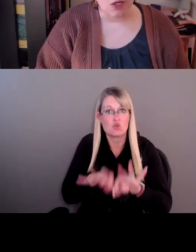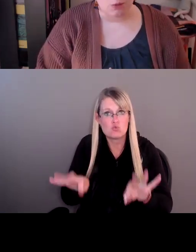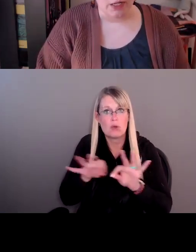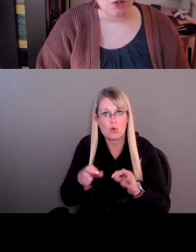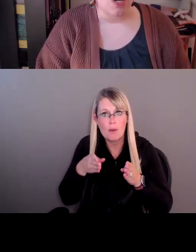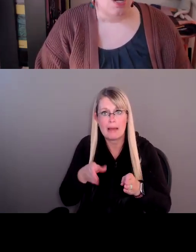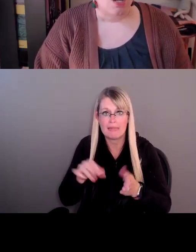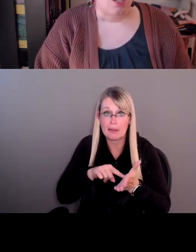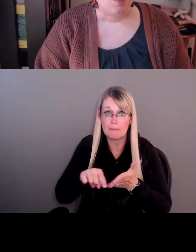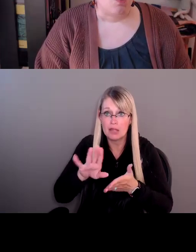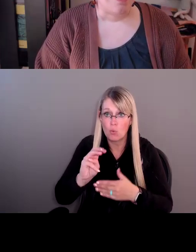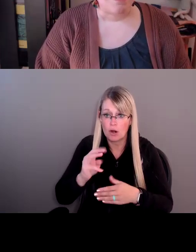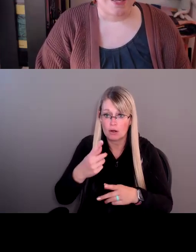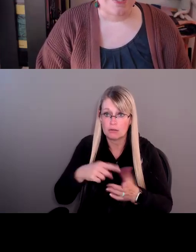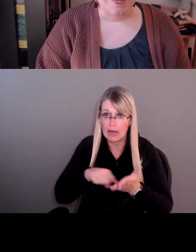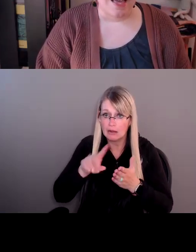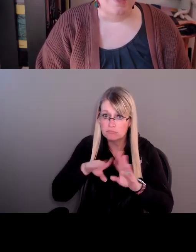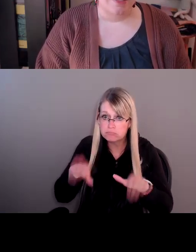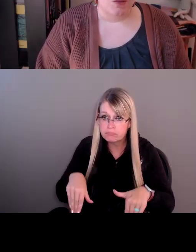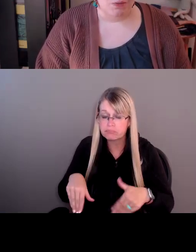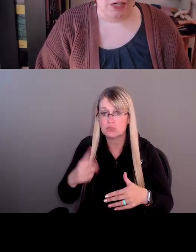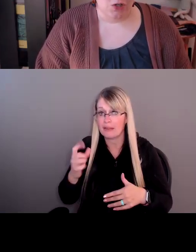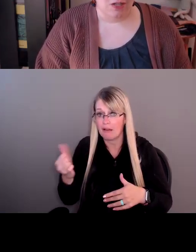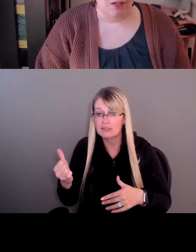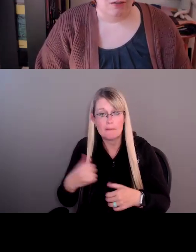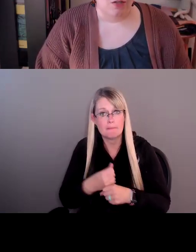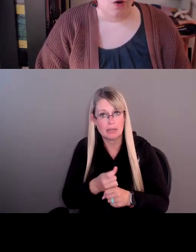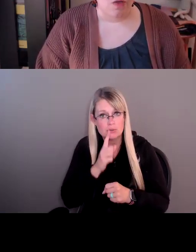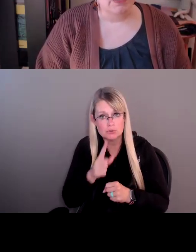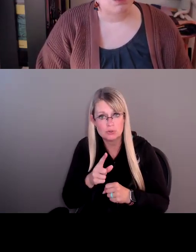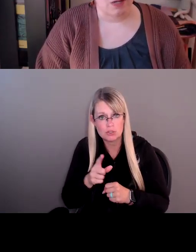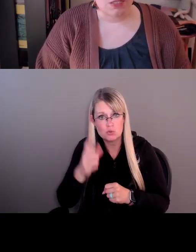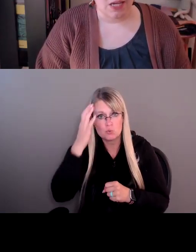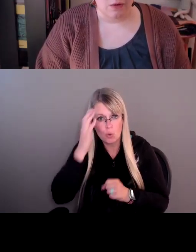mortgage or something else like that, you want to make sure that people are able to get through